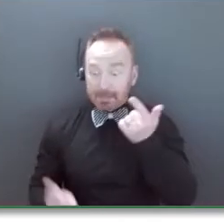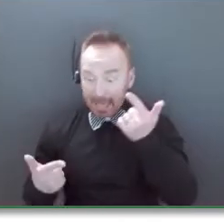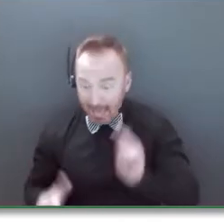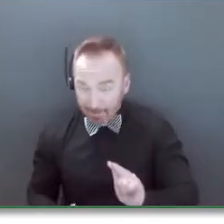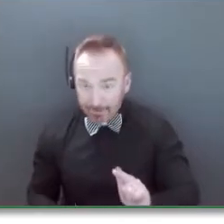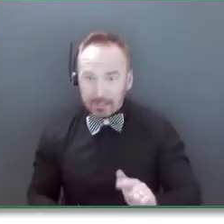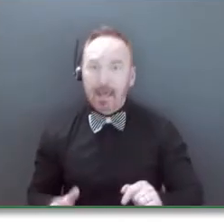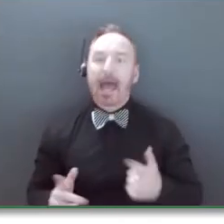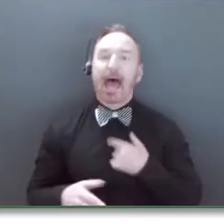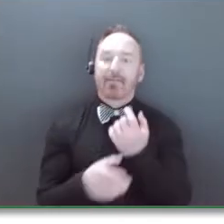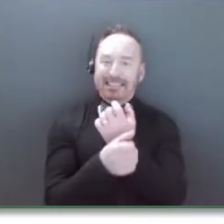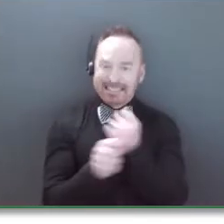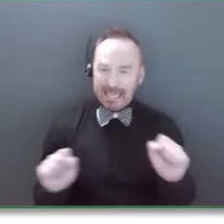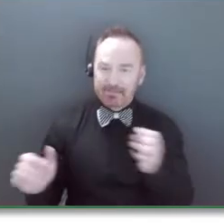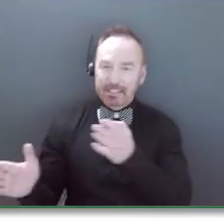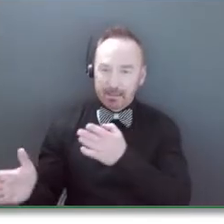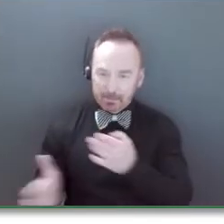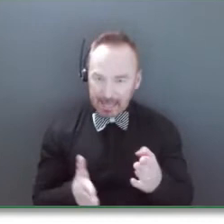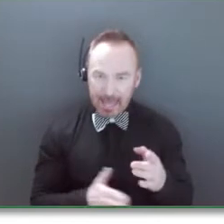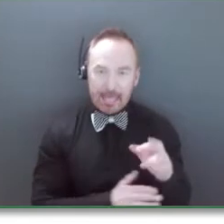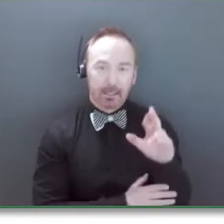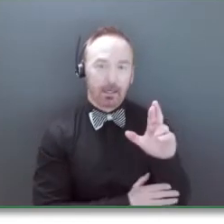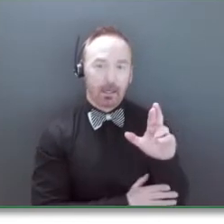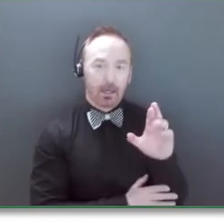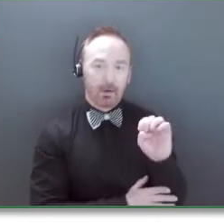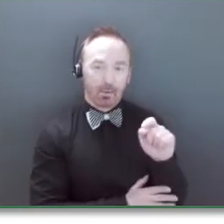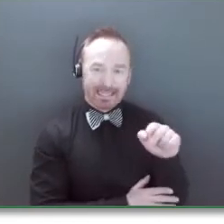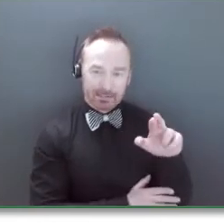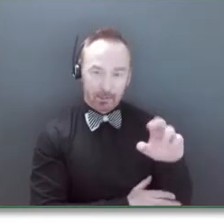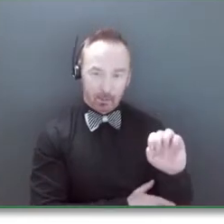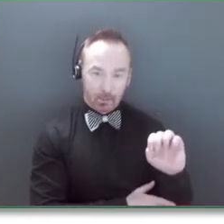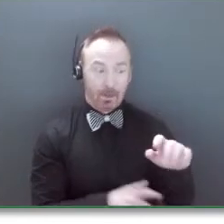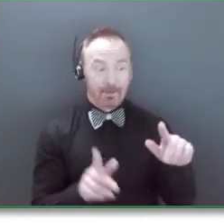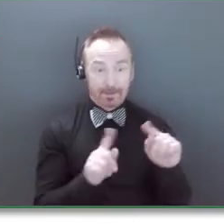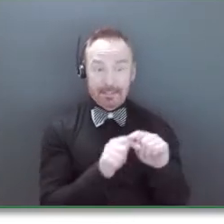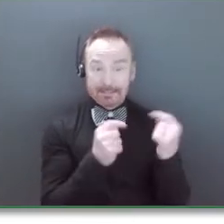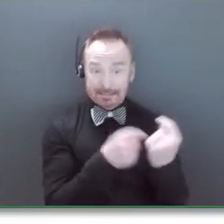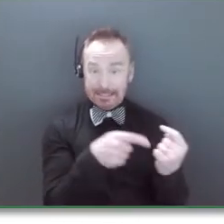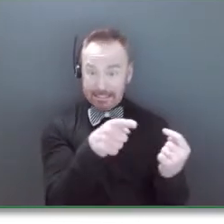this team did it successfully and they even filmed their trek and turned it